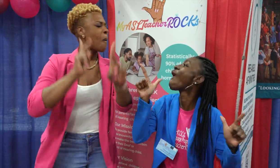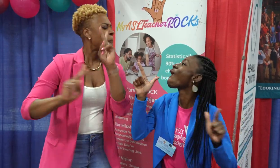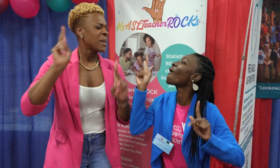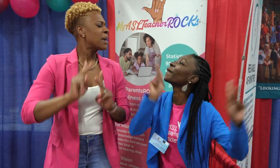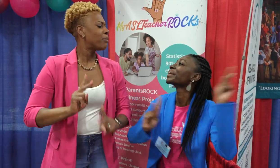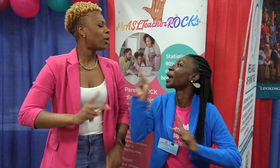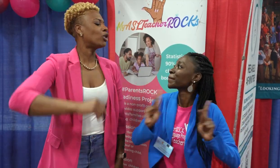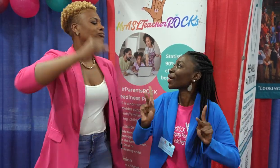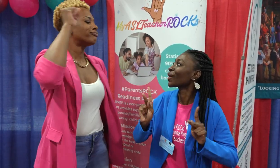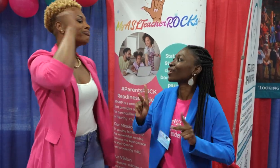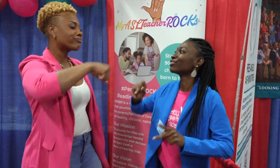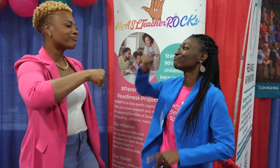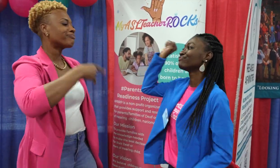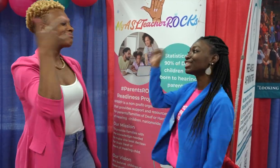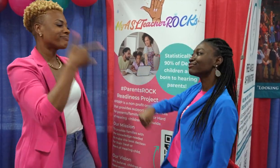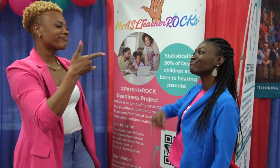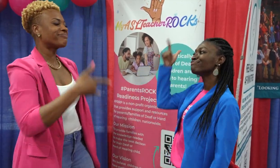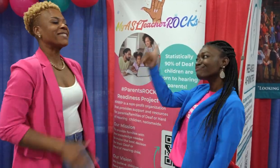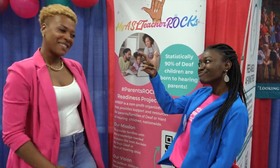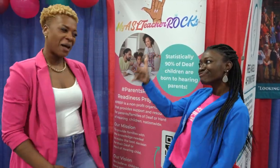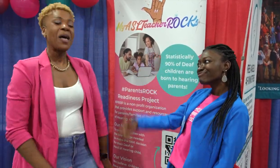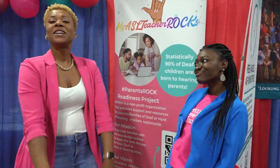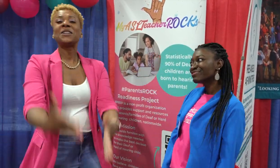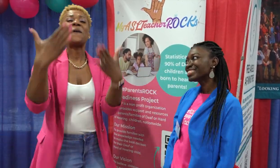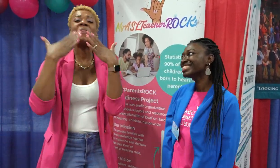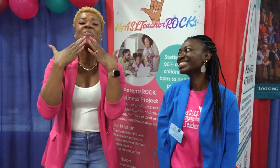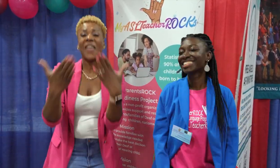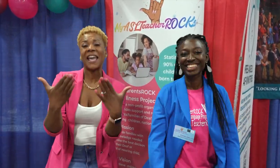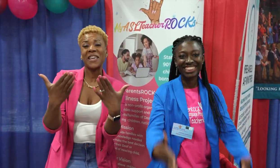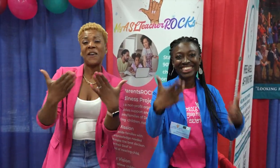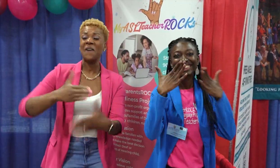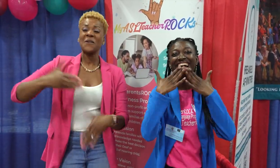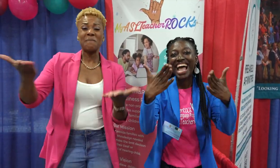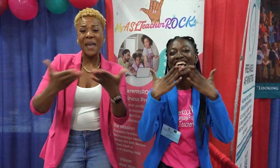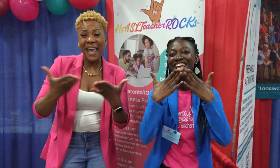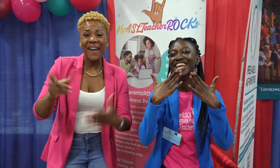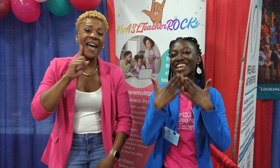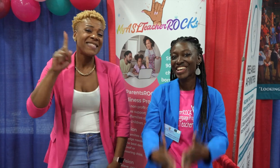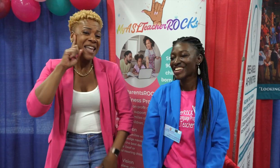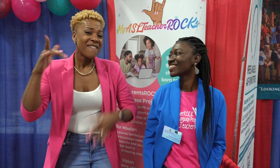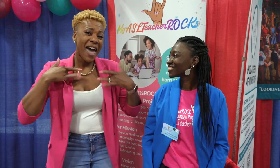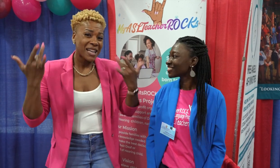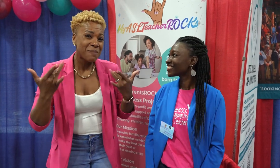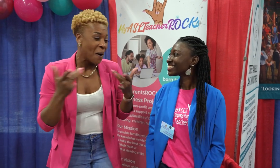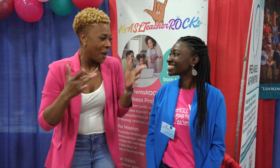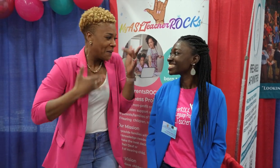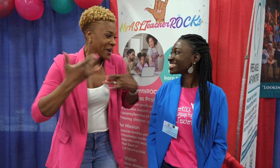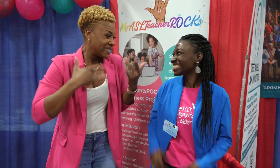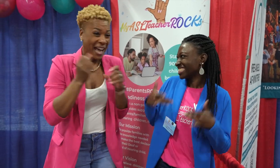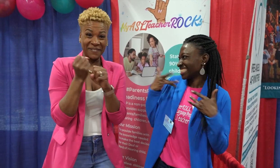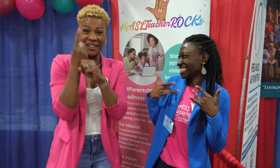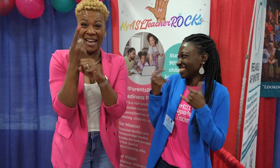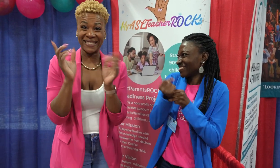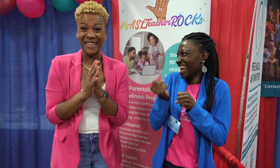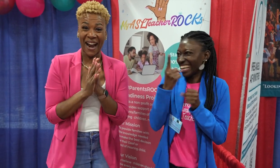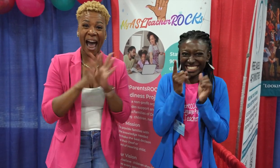ALL people! You get it. So thank you for having us DeafNation Expo, we're already excited for the next DeafNation Expo!